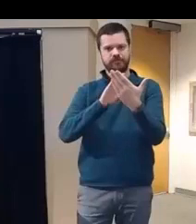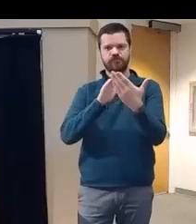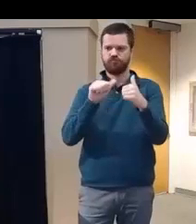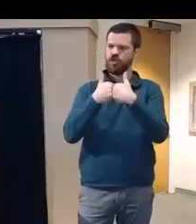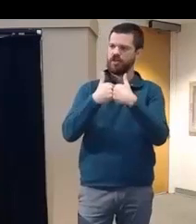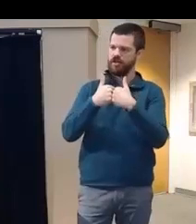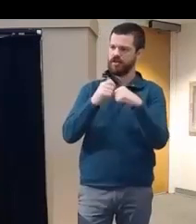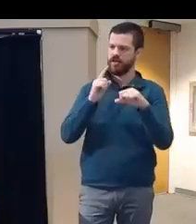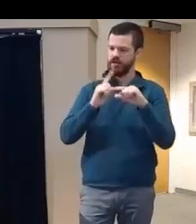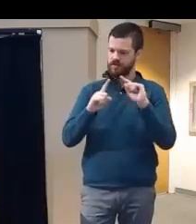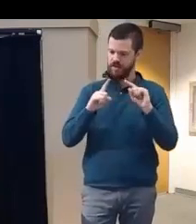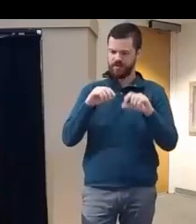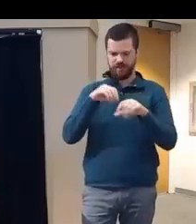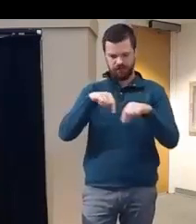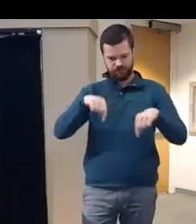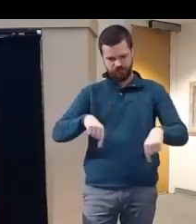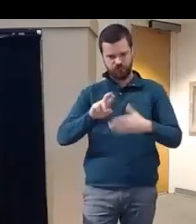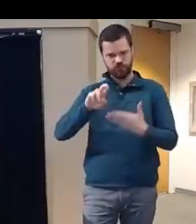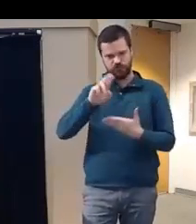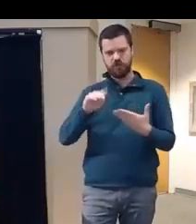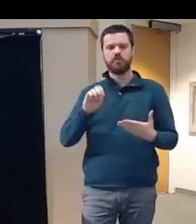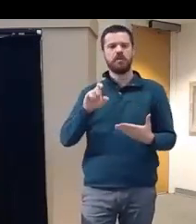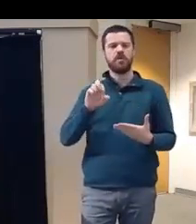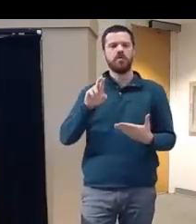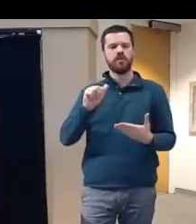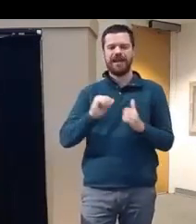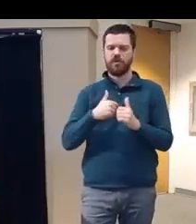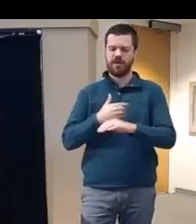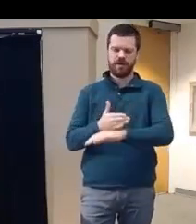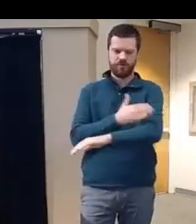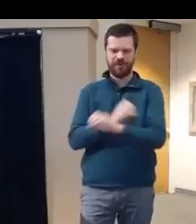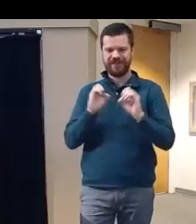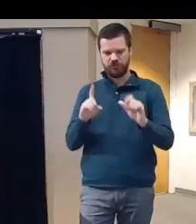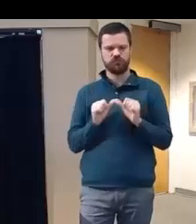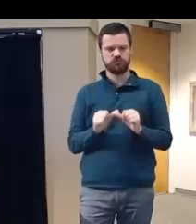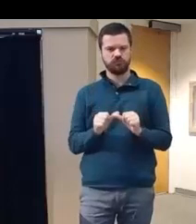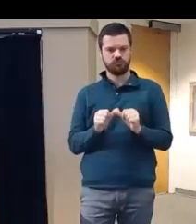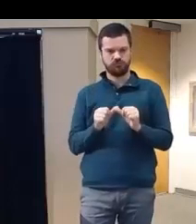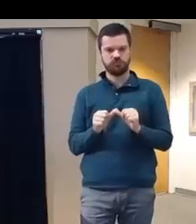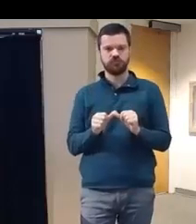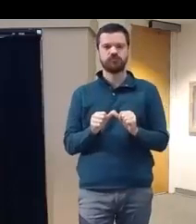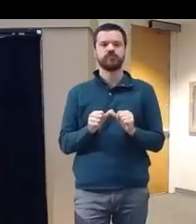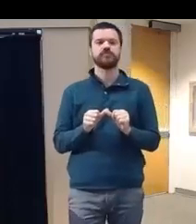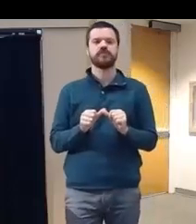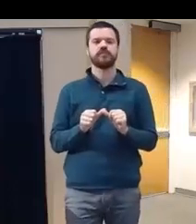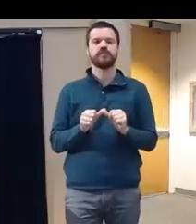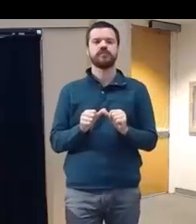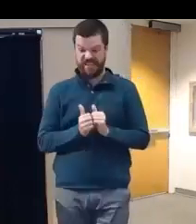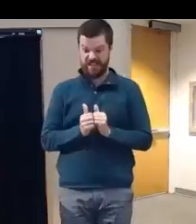in the home of meliora how to improve education in a consistent basis thinking about how to teach